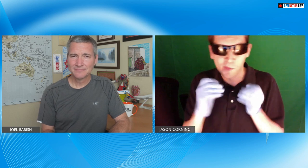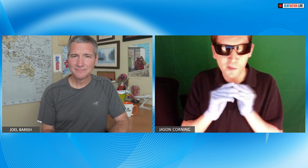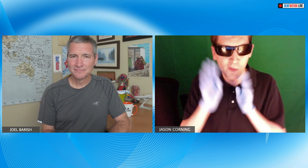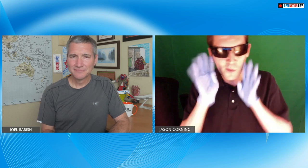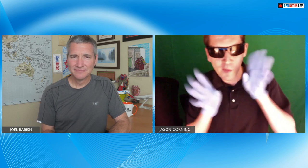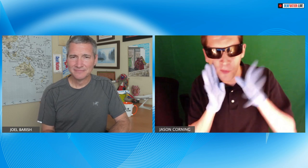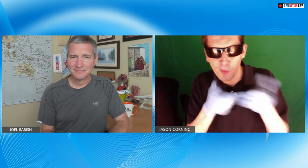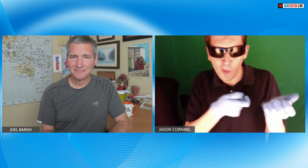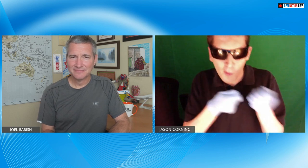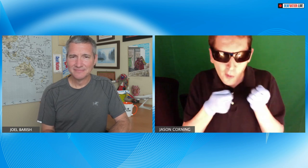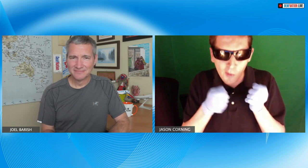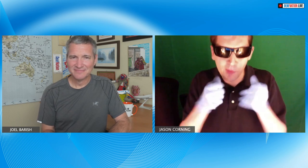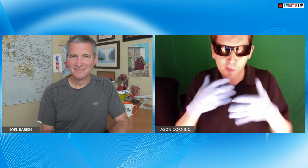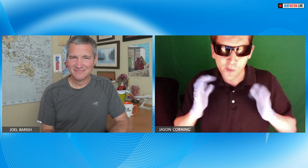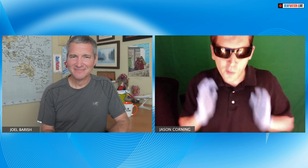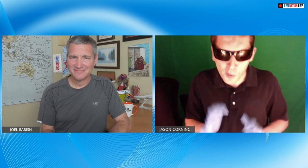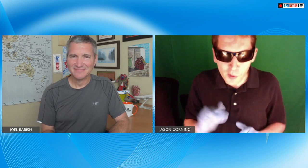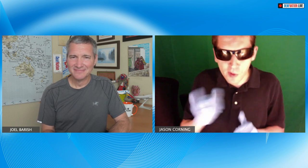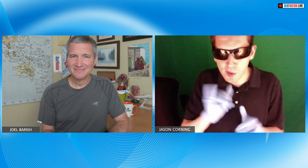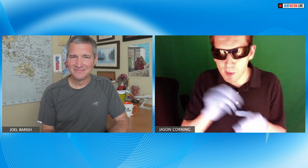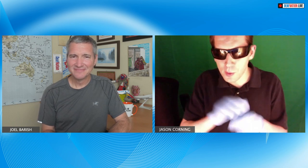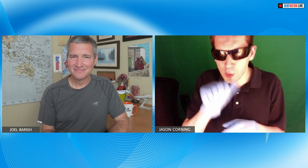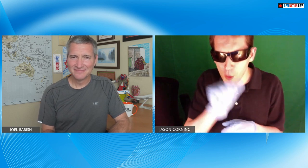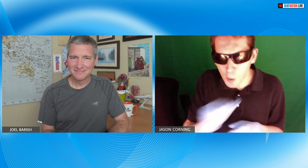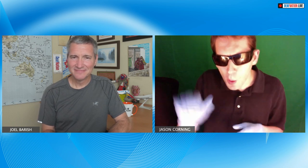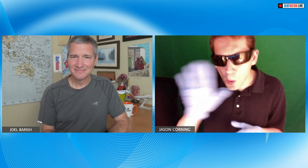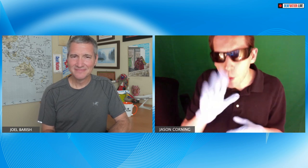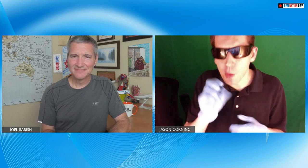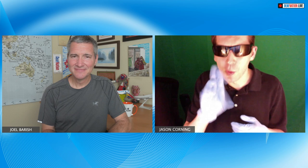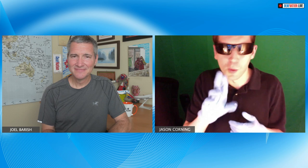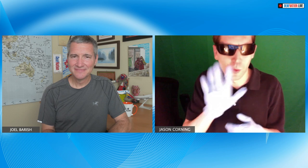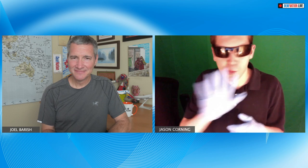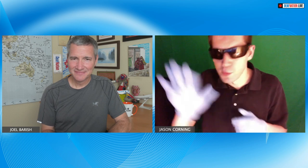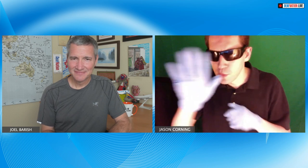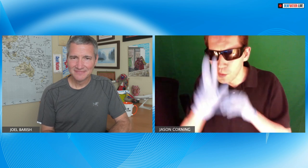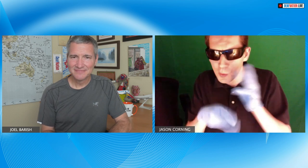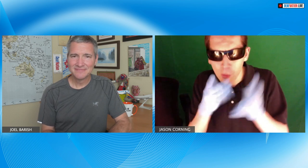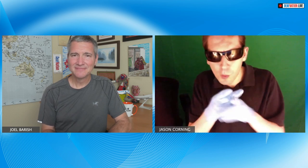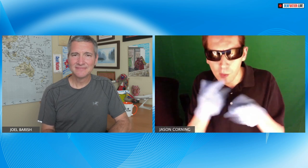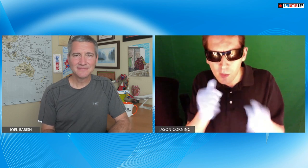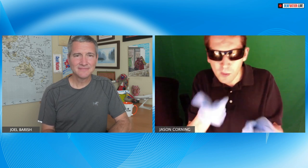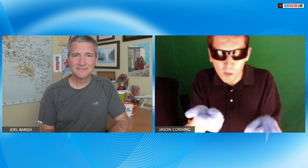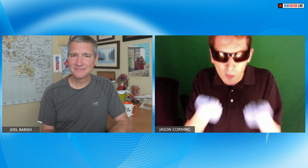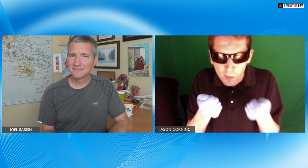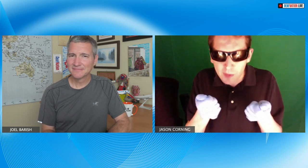some creative idea to pull some customers like in Asia and around the world trying to get their attention